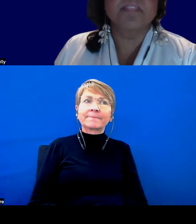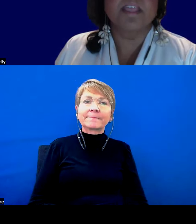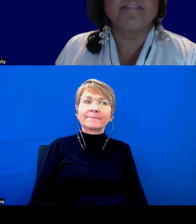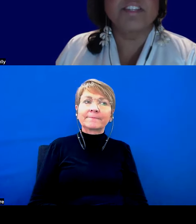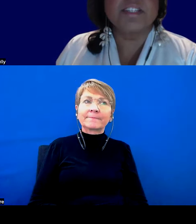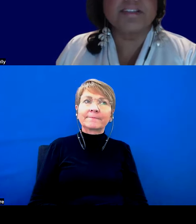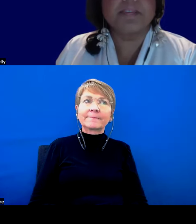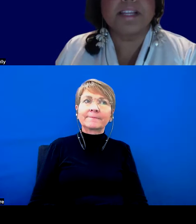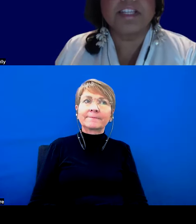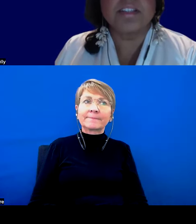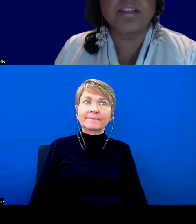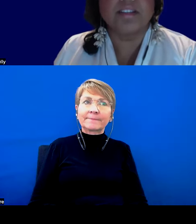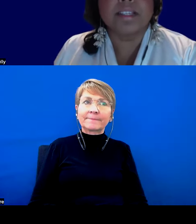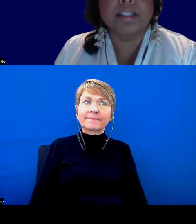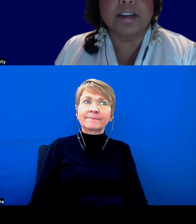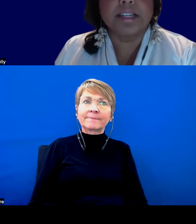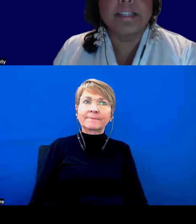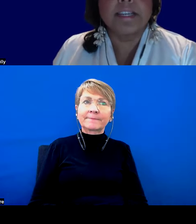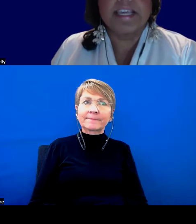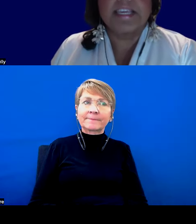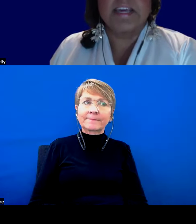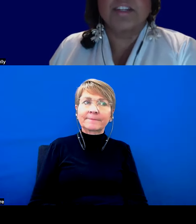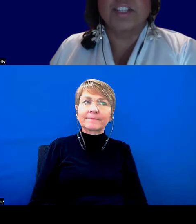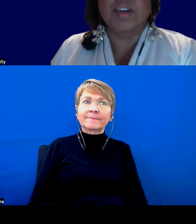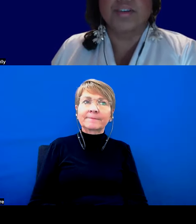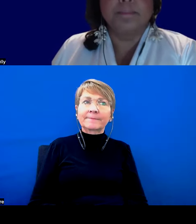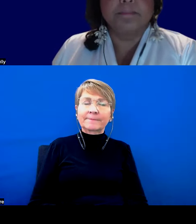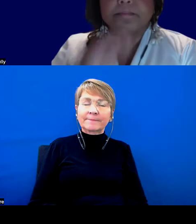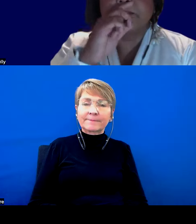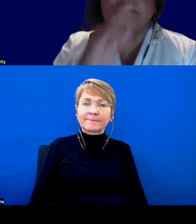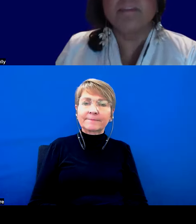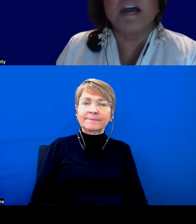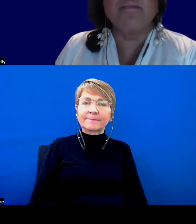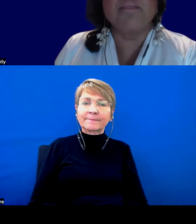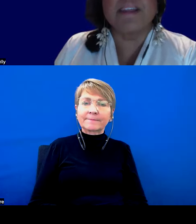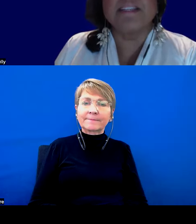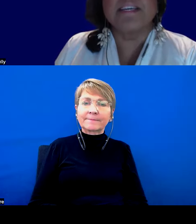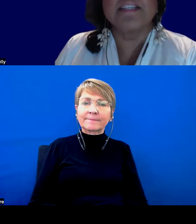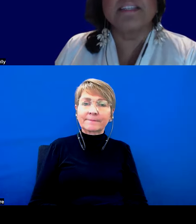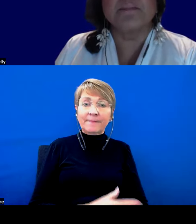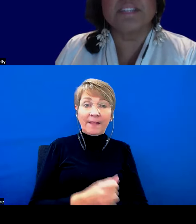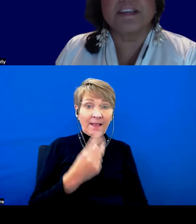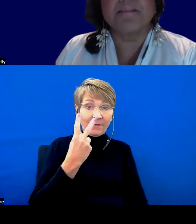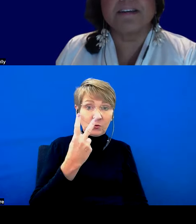The vision simulations on this slide here show a red double decker bus